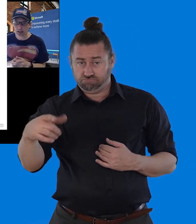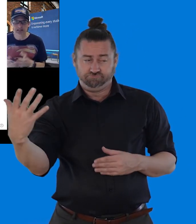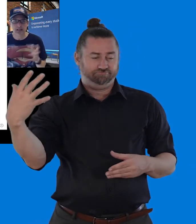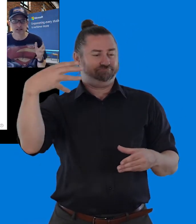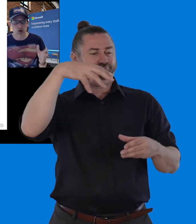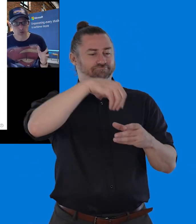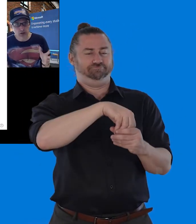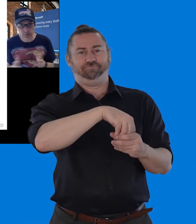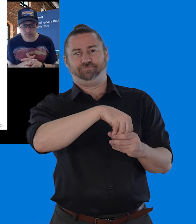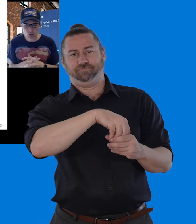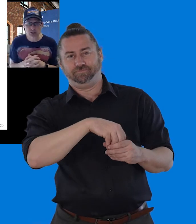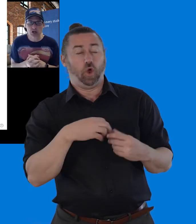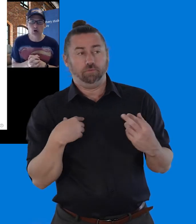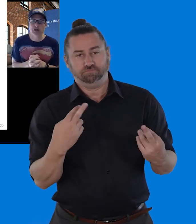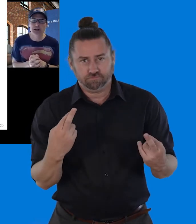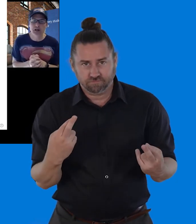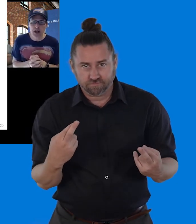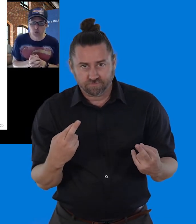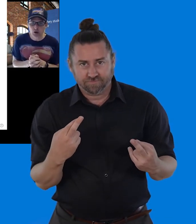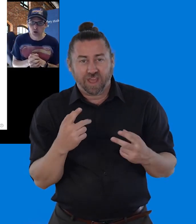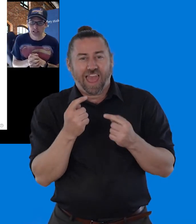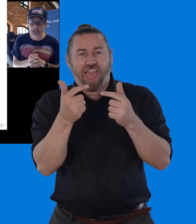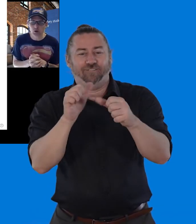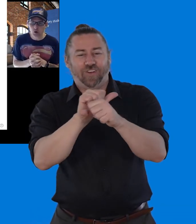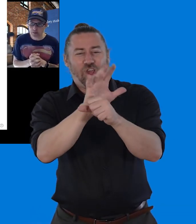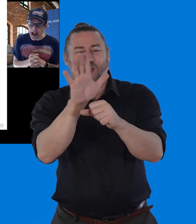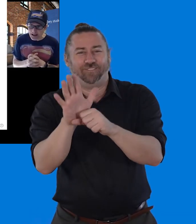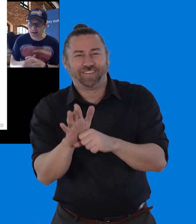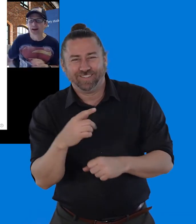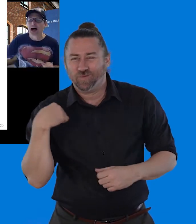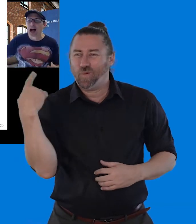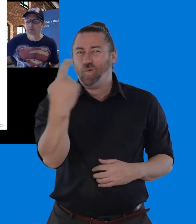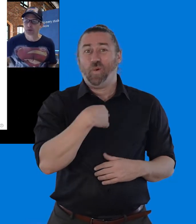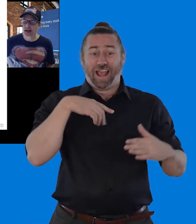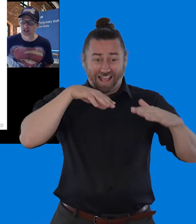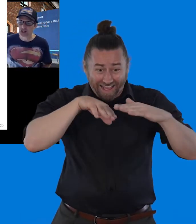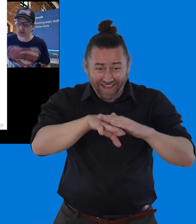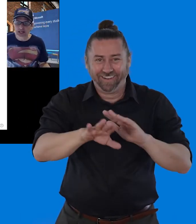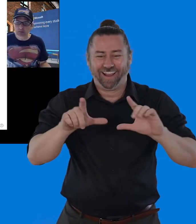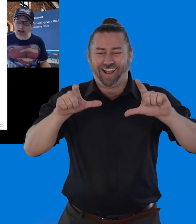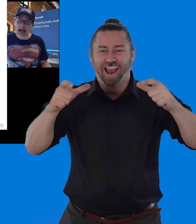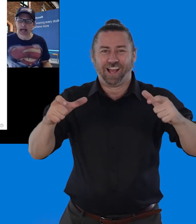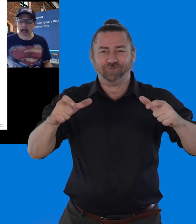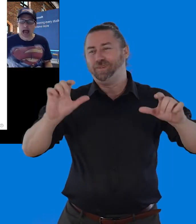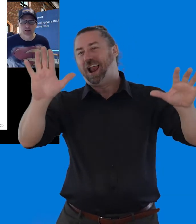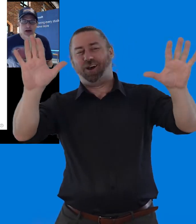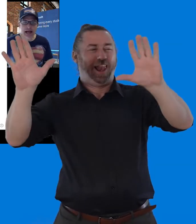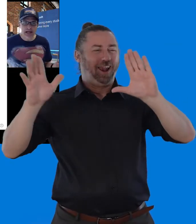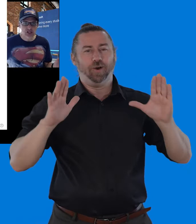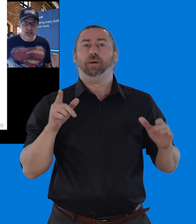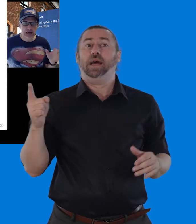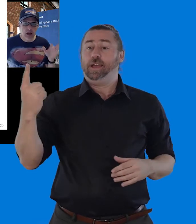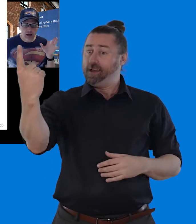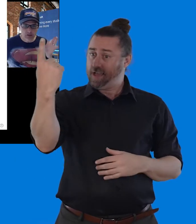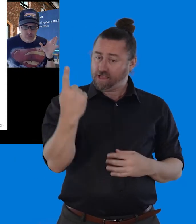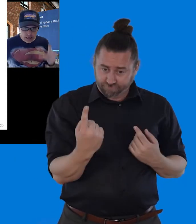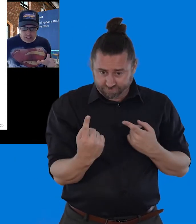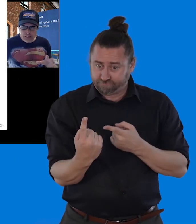let's hopefully post COVID and then we're all in and we're all back. But that student has come back and they actually are reading